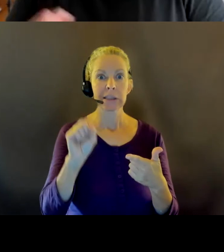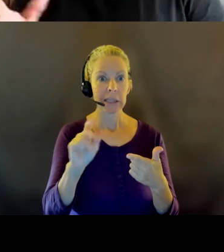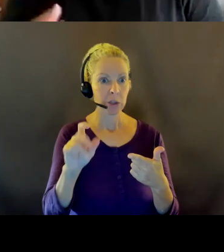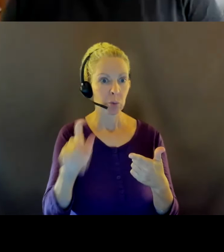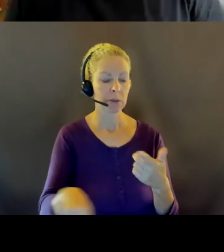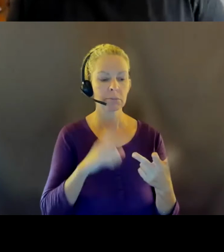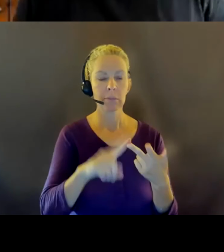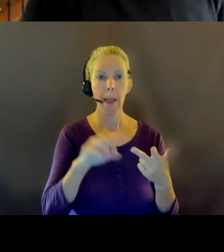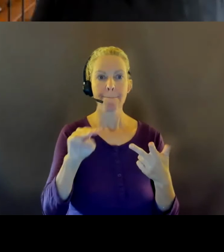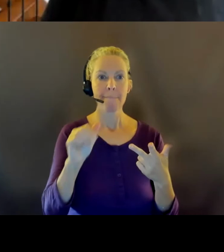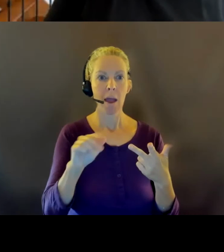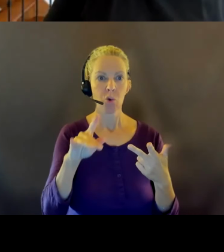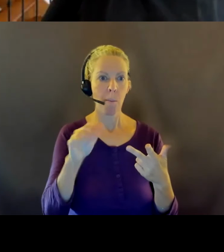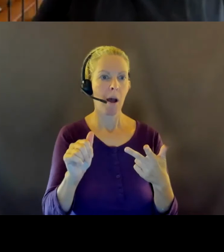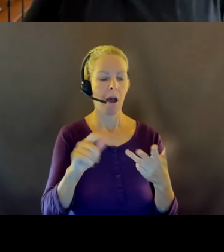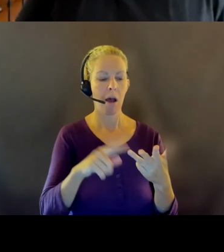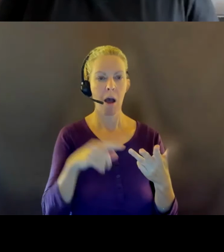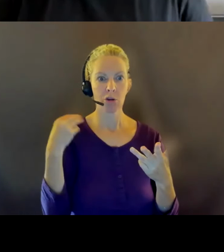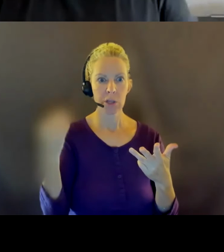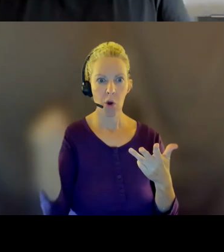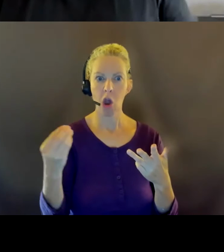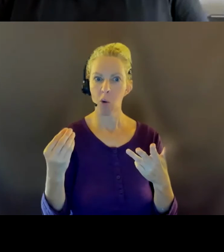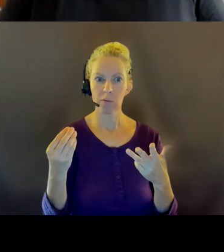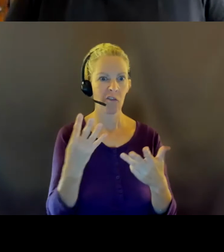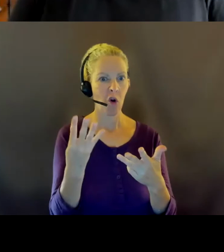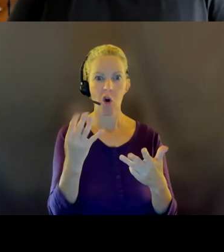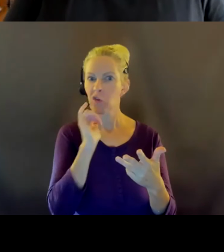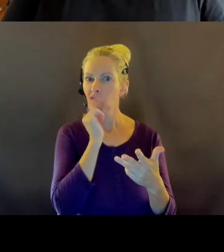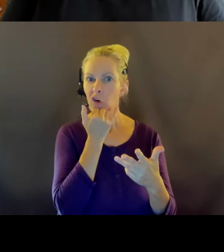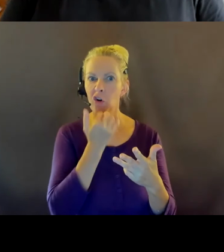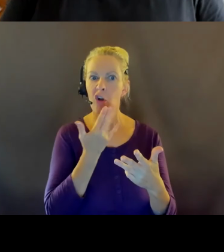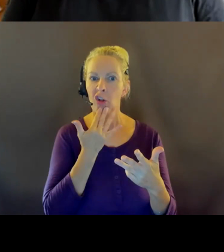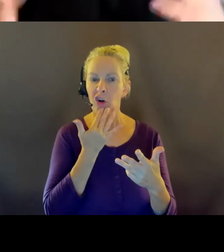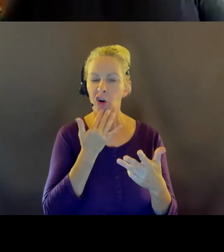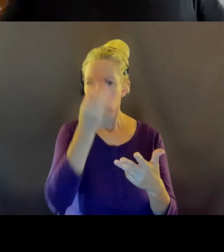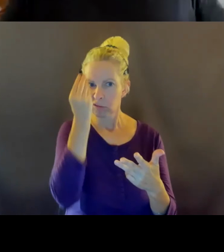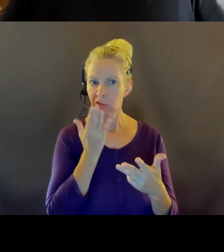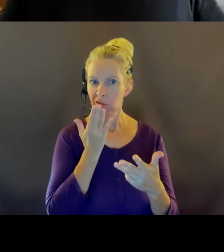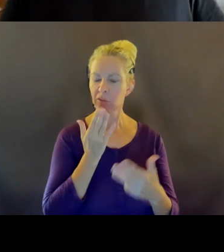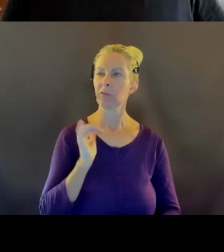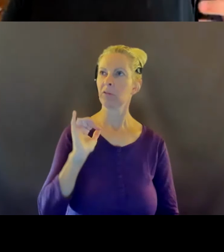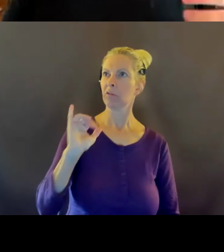They are not the right color. I'm like, that's not true.